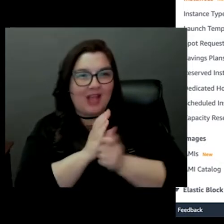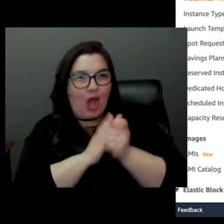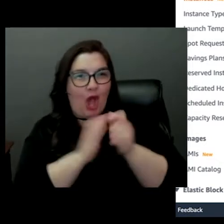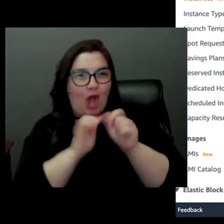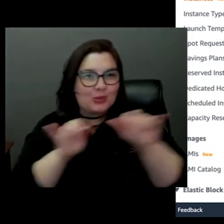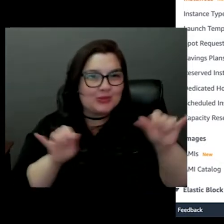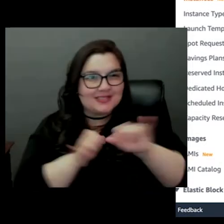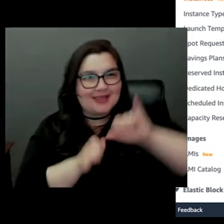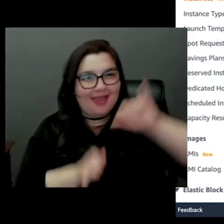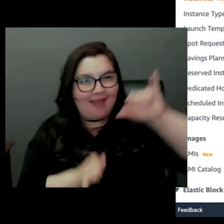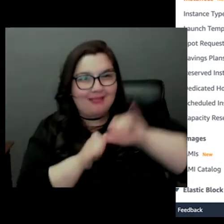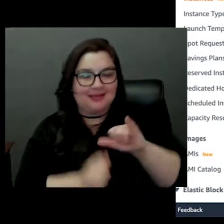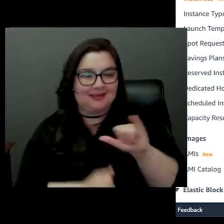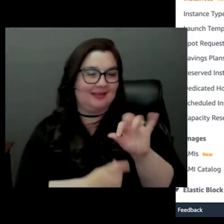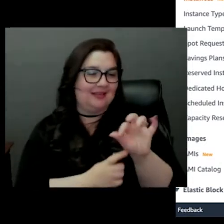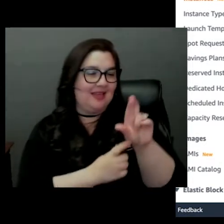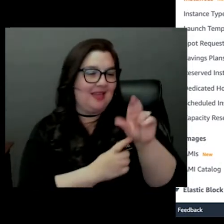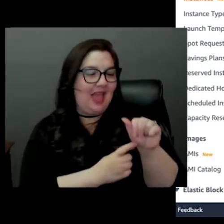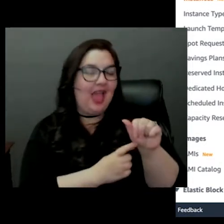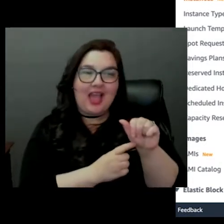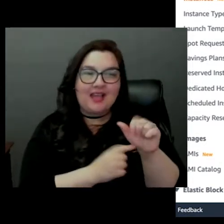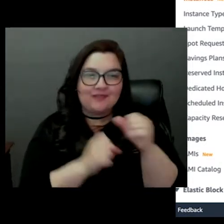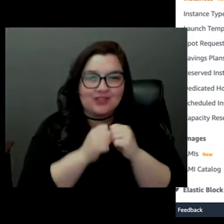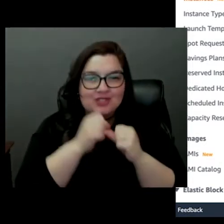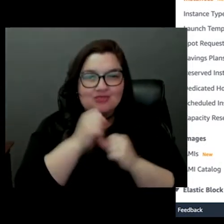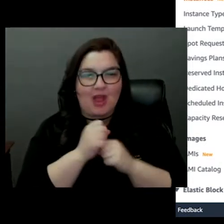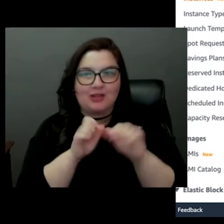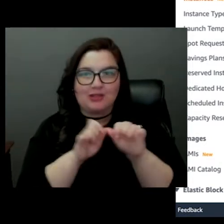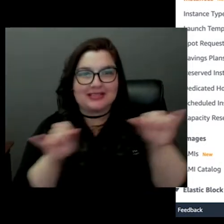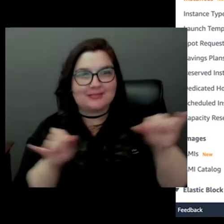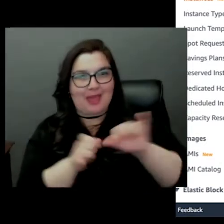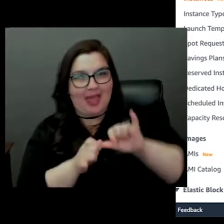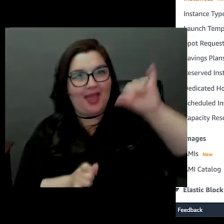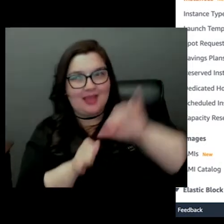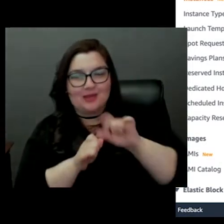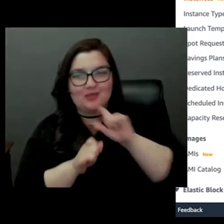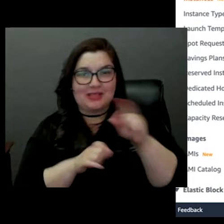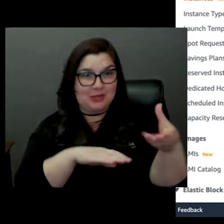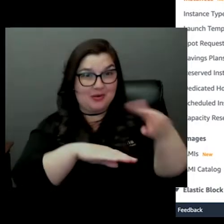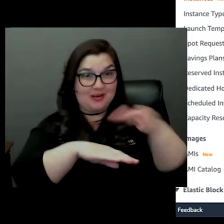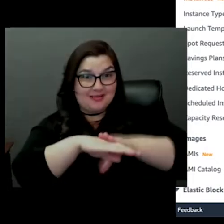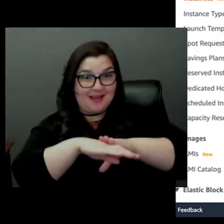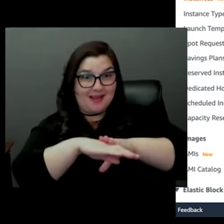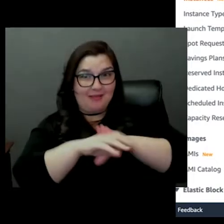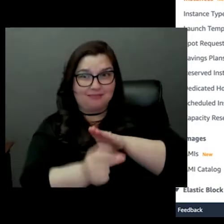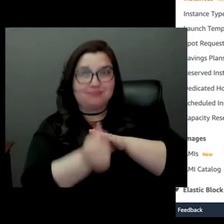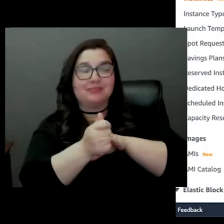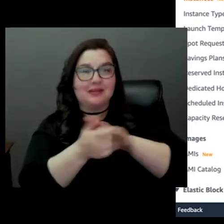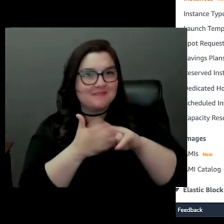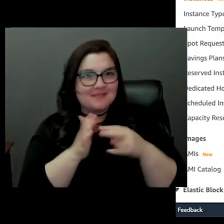that expand up and down constantly and being able to turn this on. I imagine that this could just start these instances up a lot quicker.